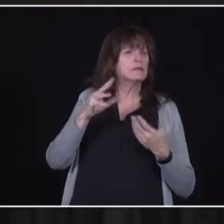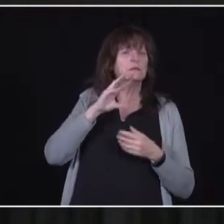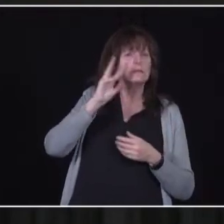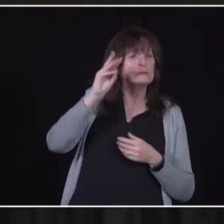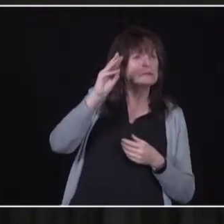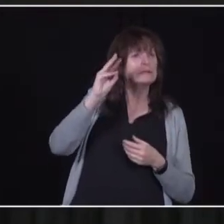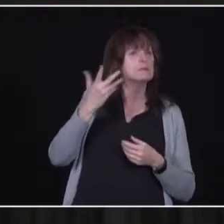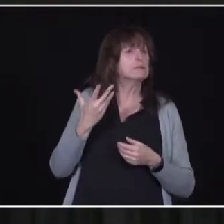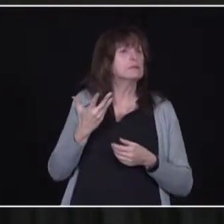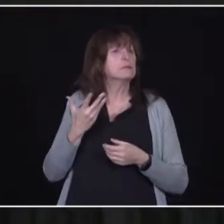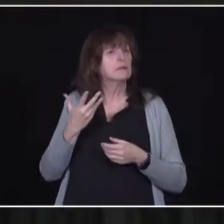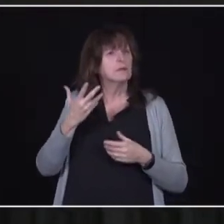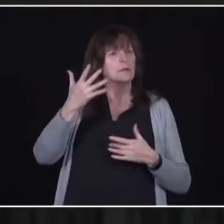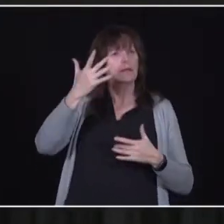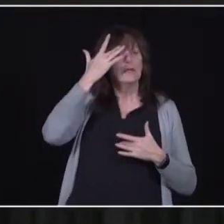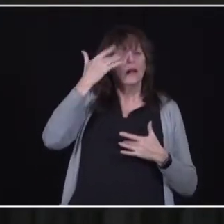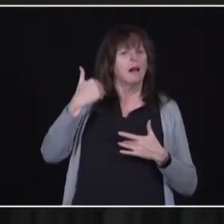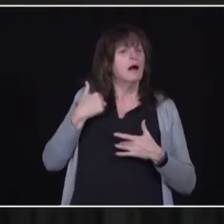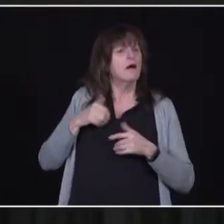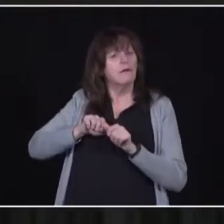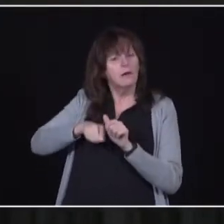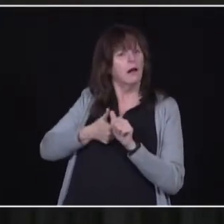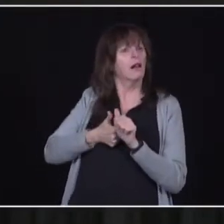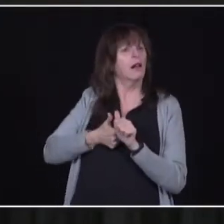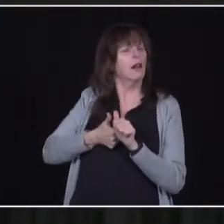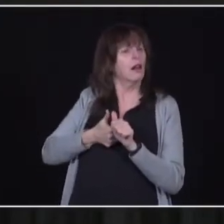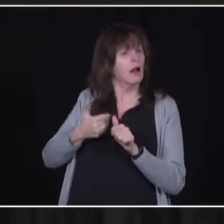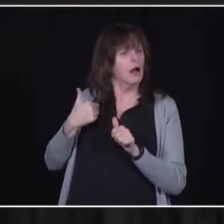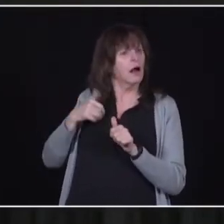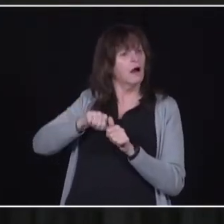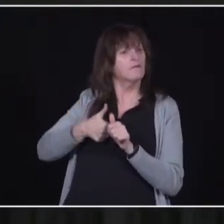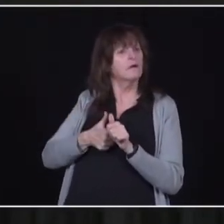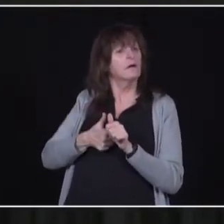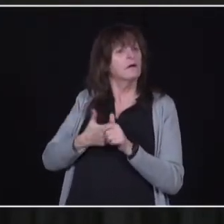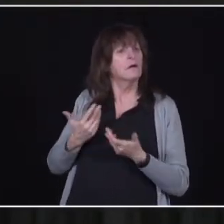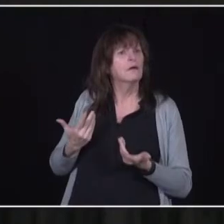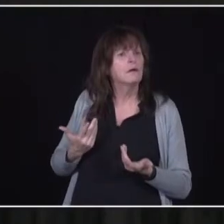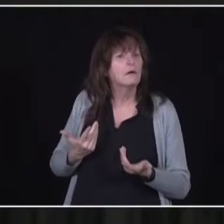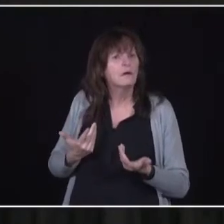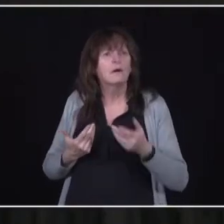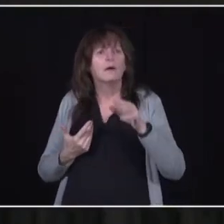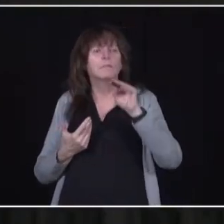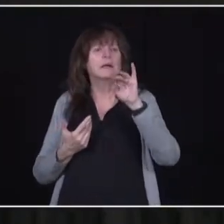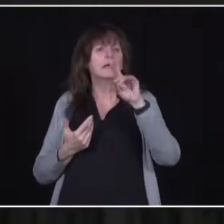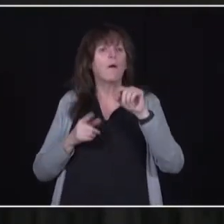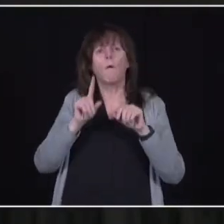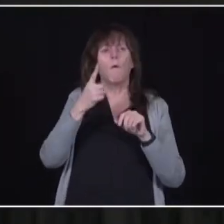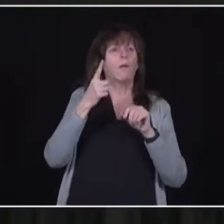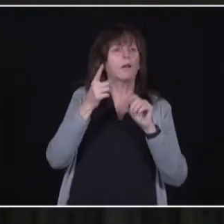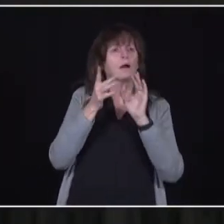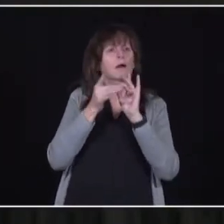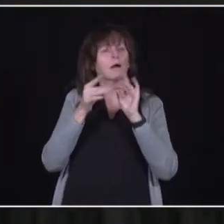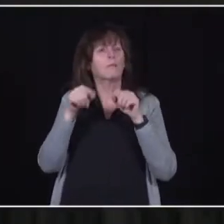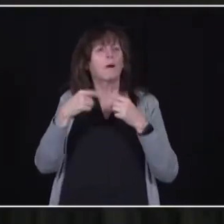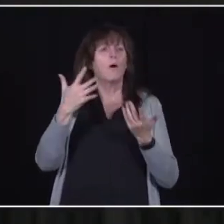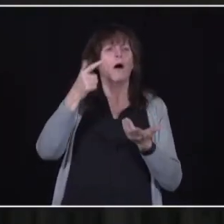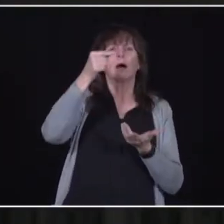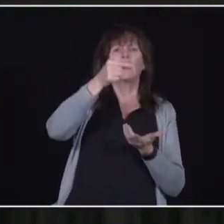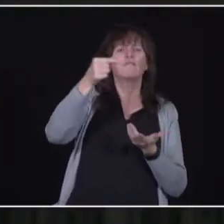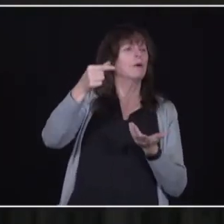Follow-up. Premier we have been getting a lot of questions from viewers who are say 35 to 45